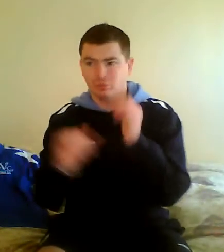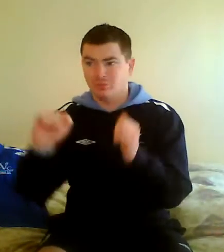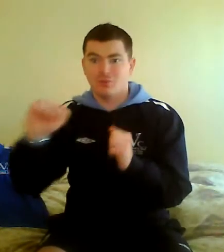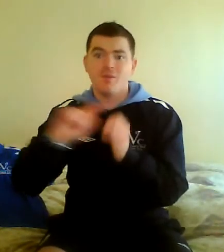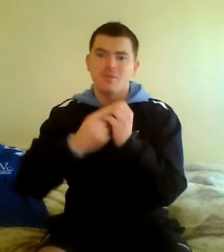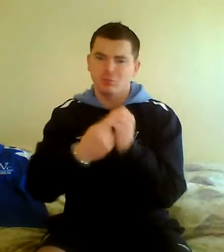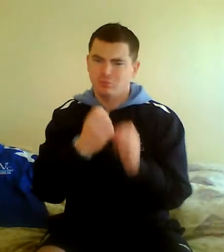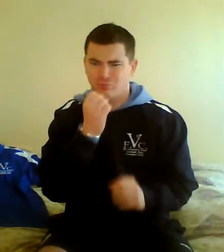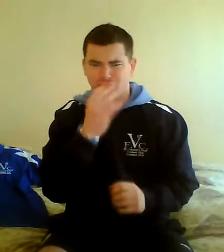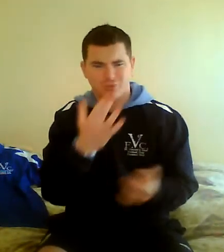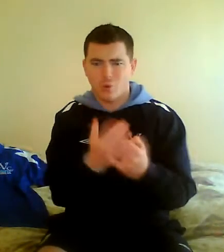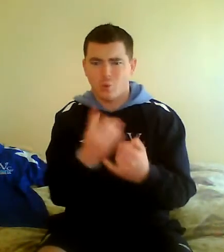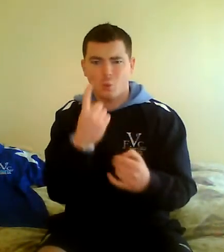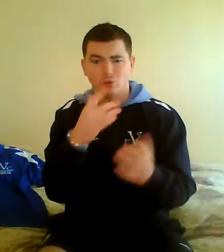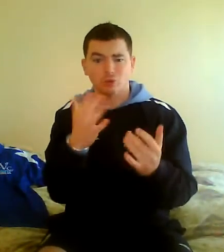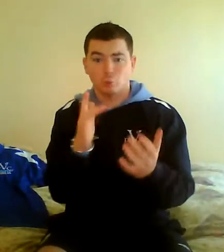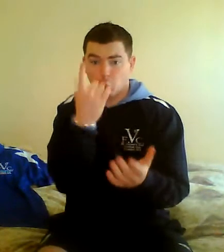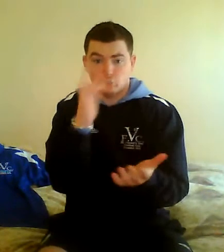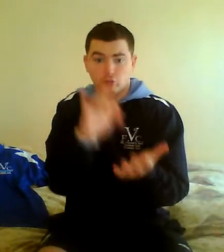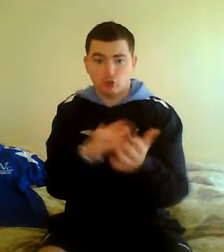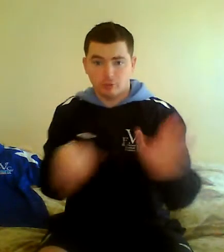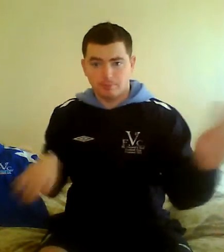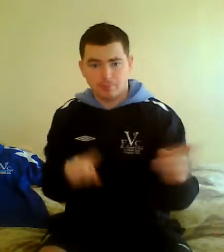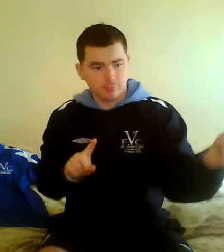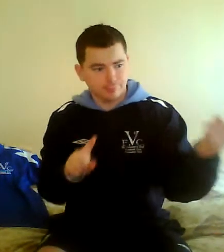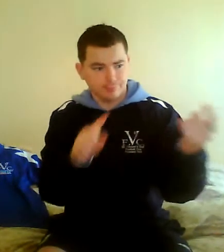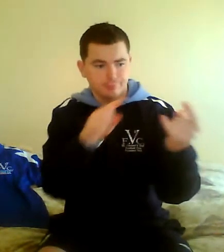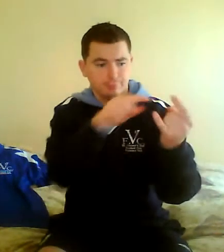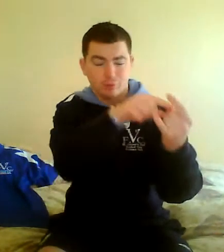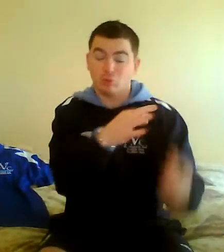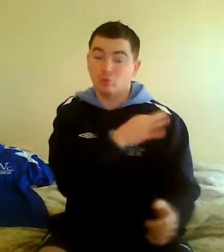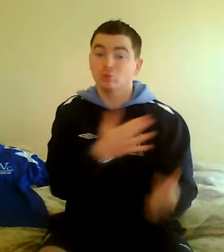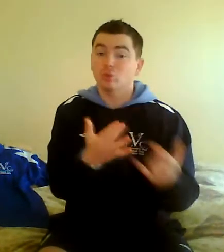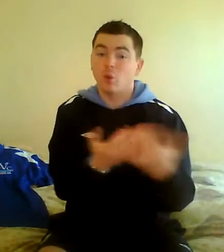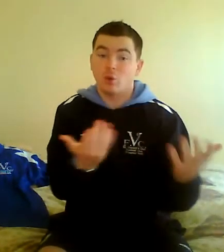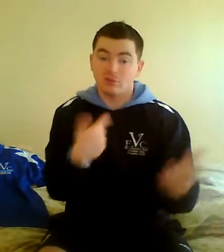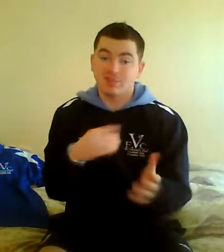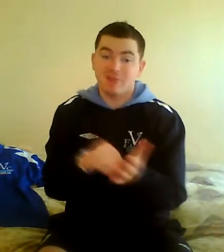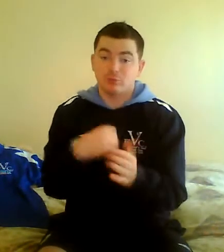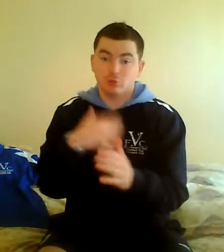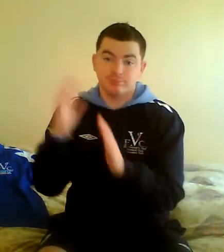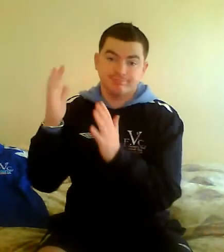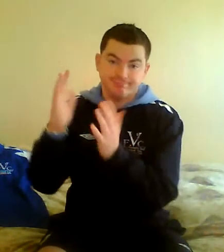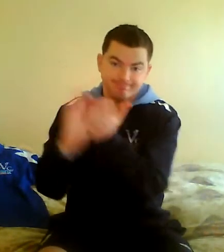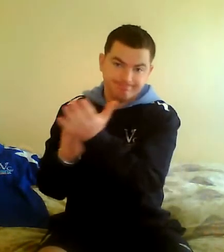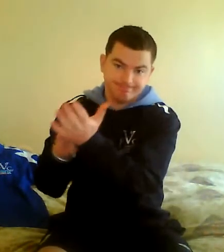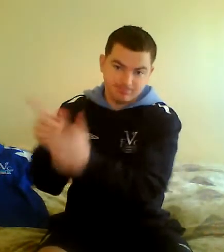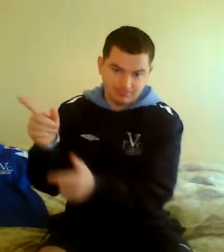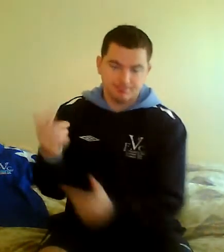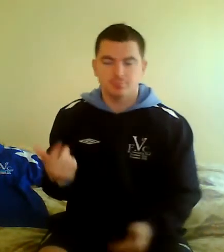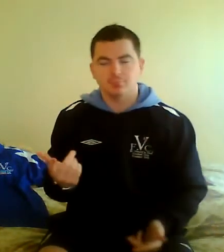and their striker scored a beautiful goal with his first touch It was a good goal worthy of applause